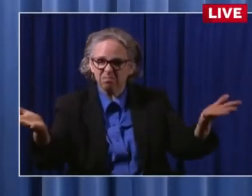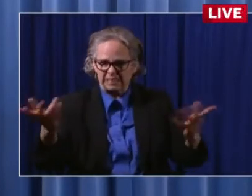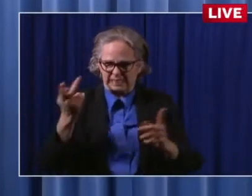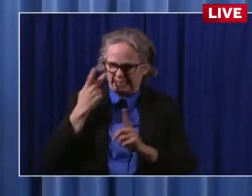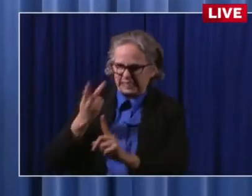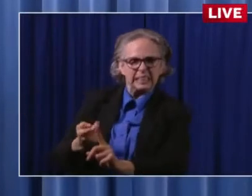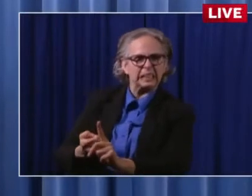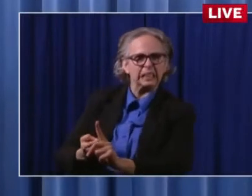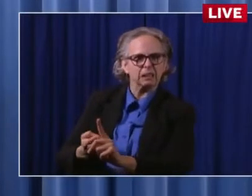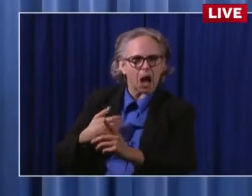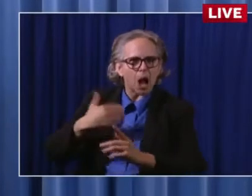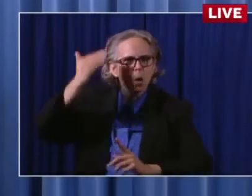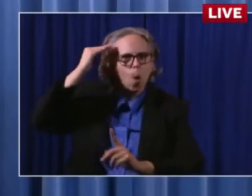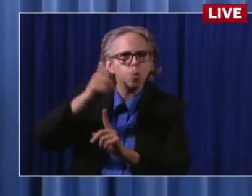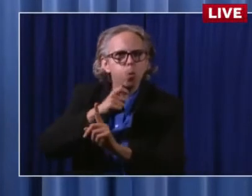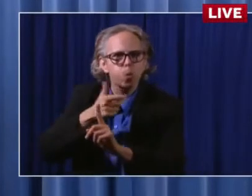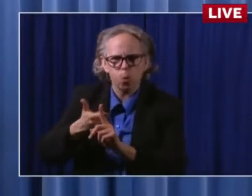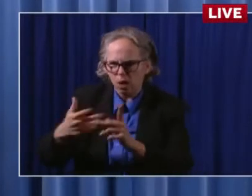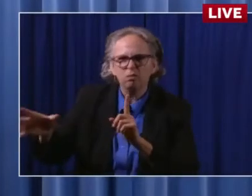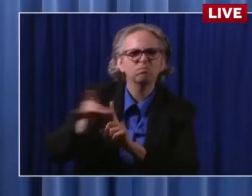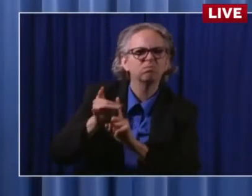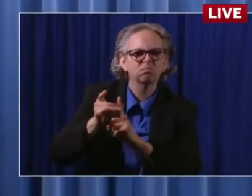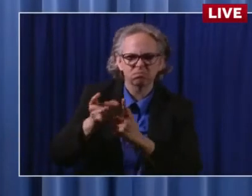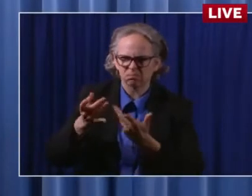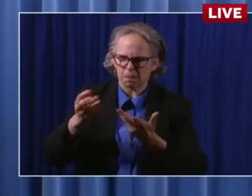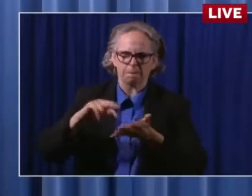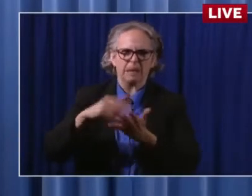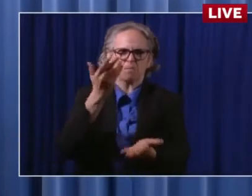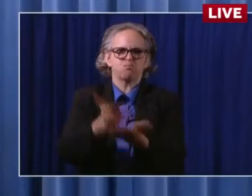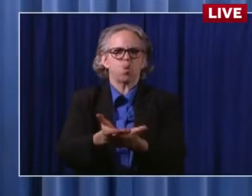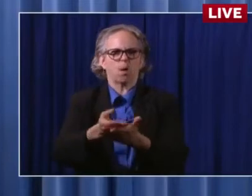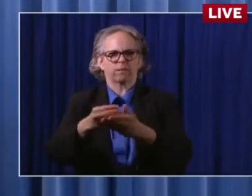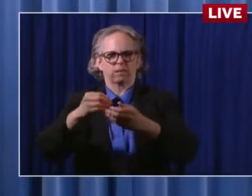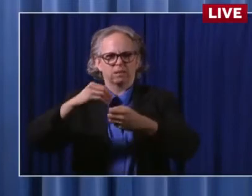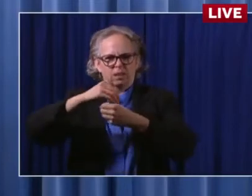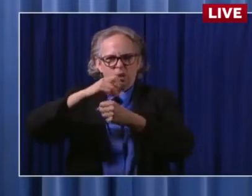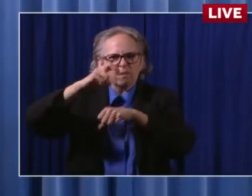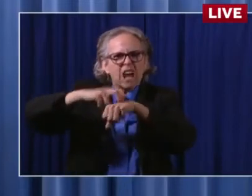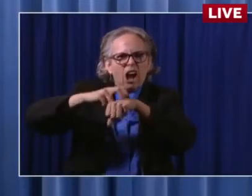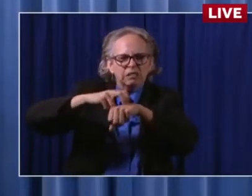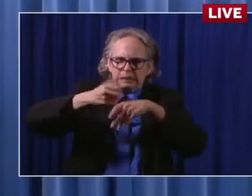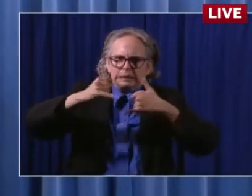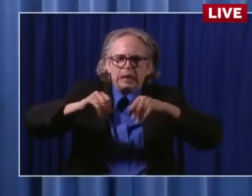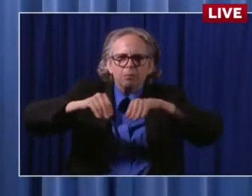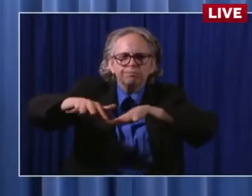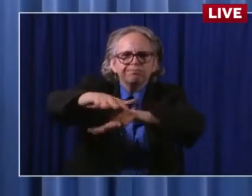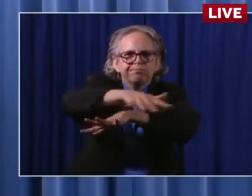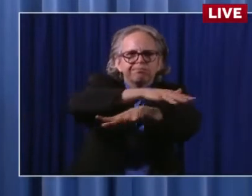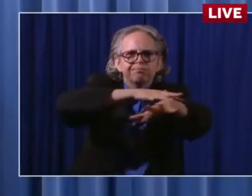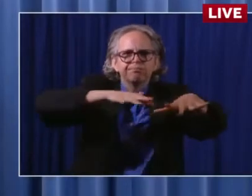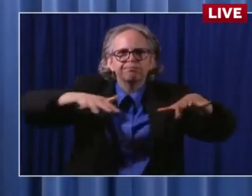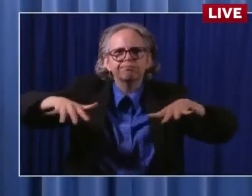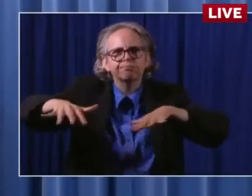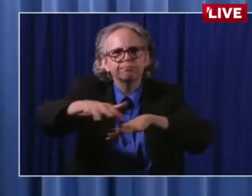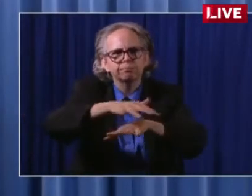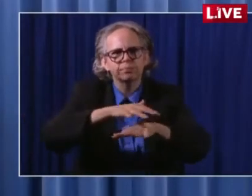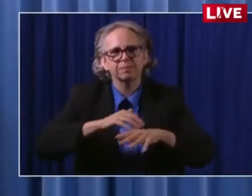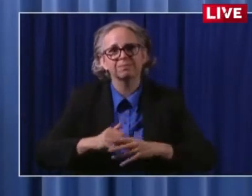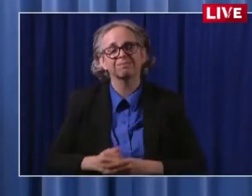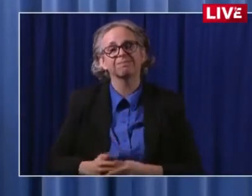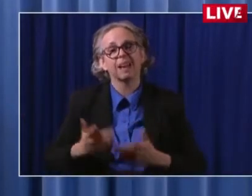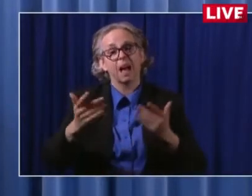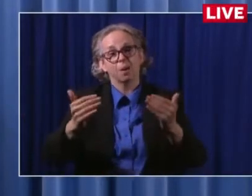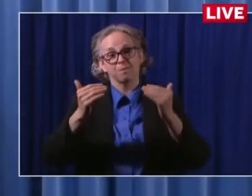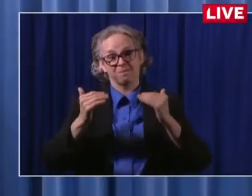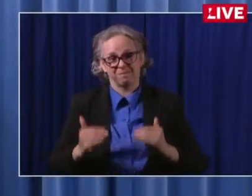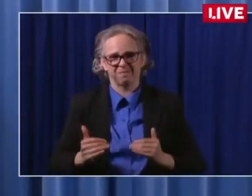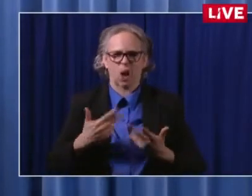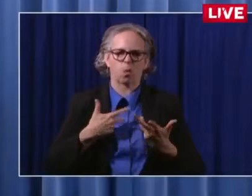AND THIS, I GUESS, IS JUST A REMINDER FOR EVERYONE THAT THIS VIRUS IS VERY, VERY, VERY MUCH WITH US.